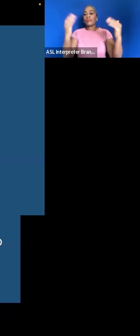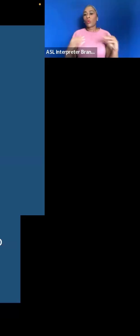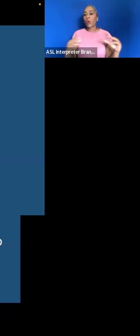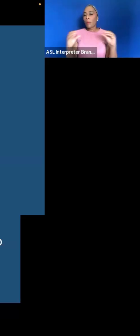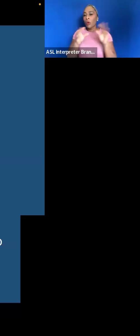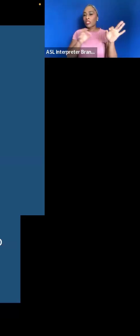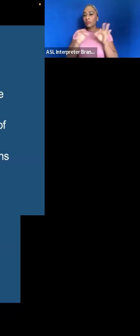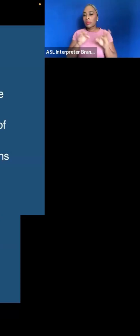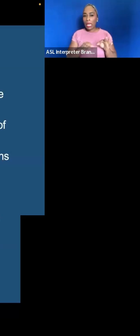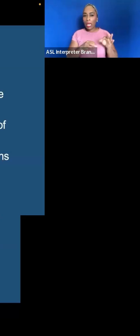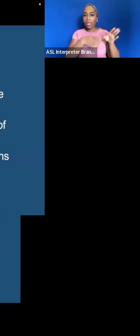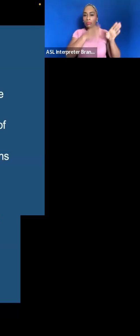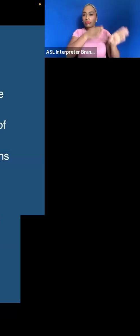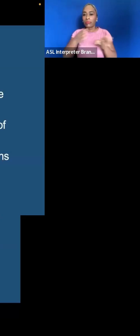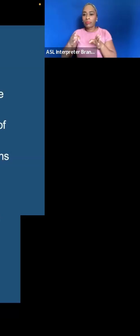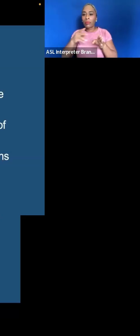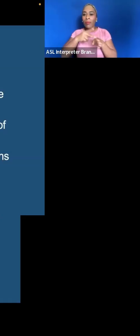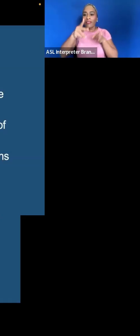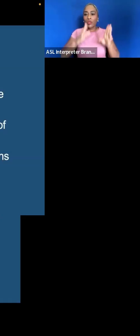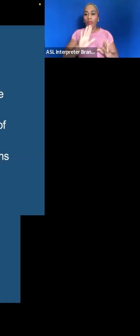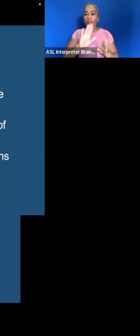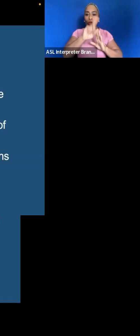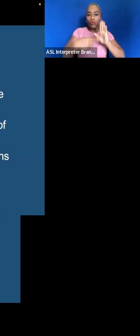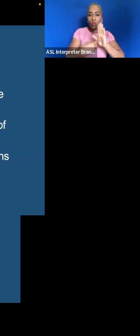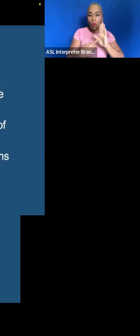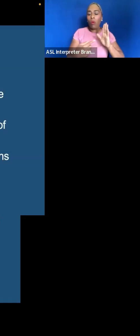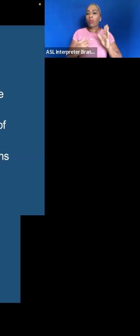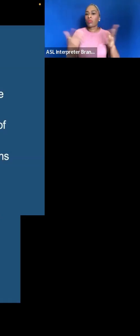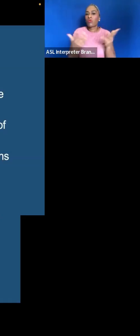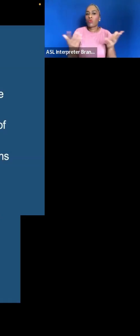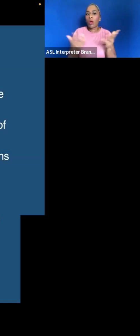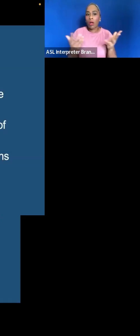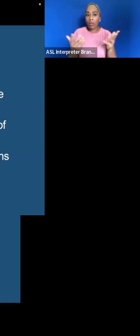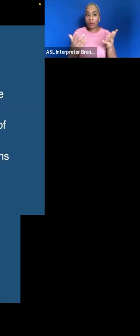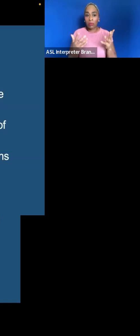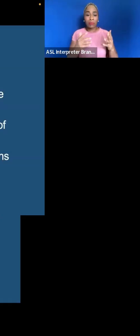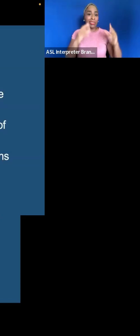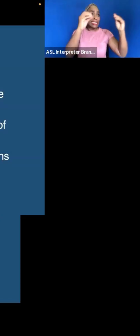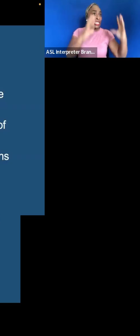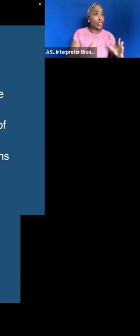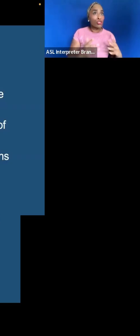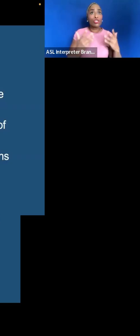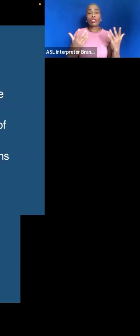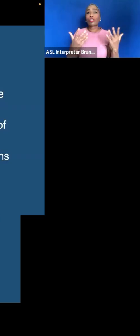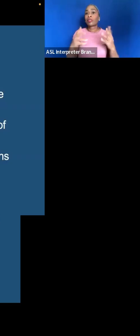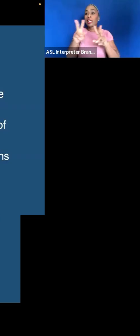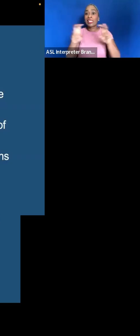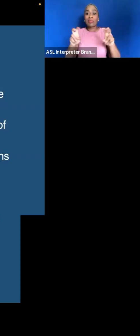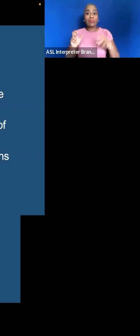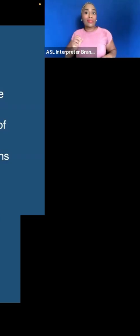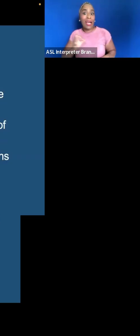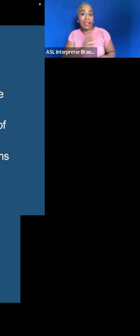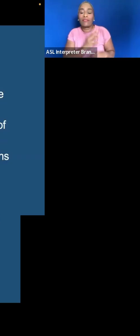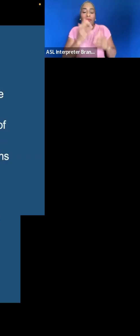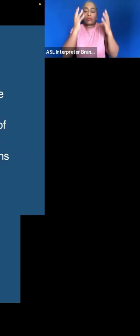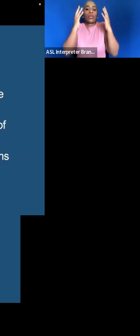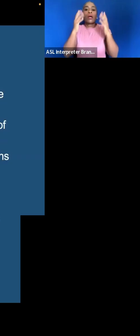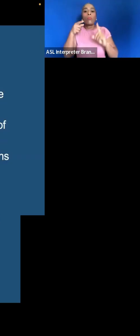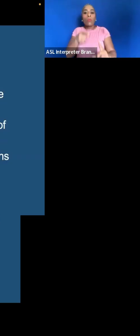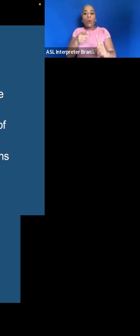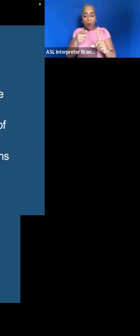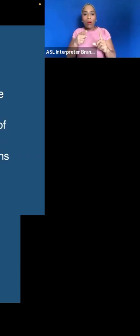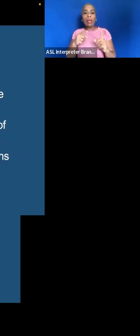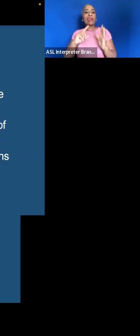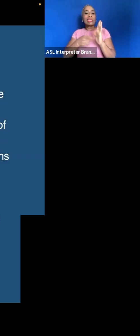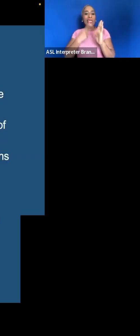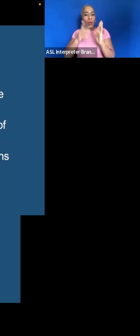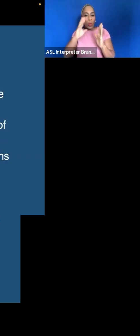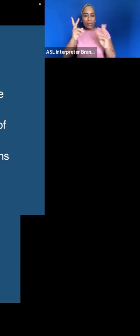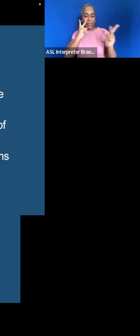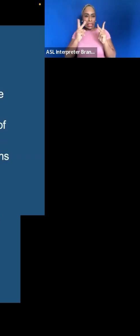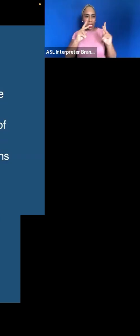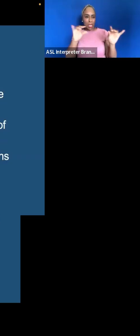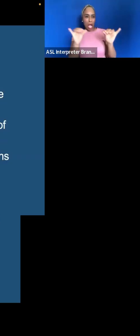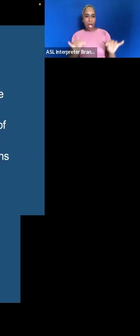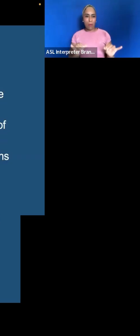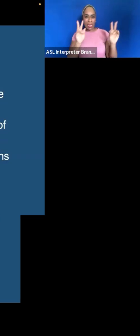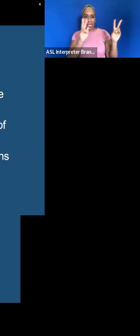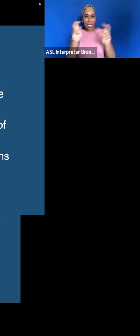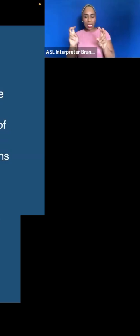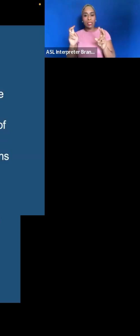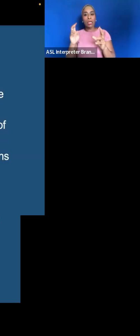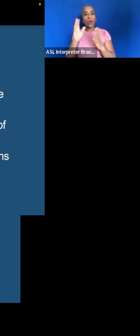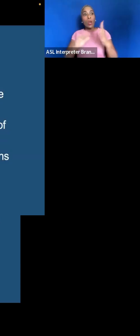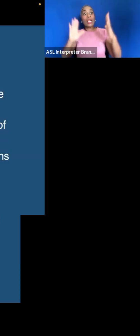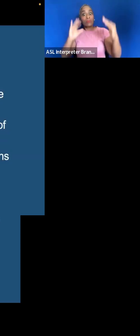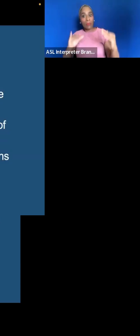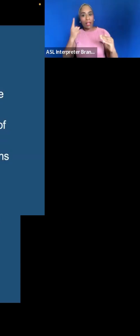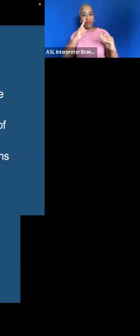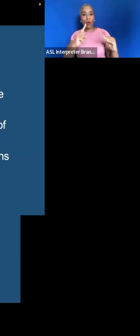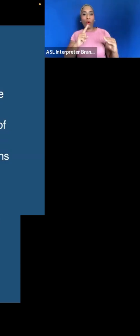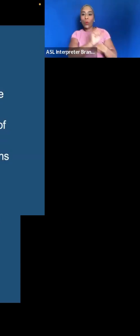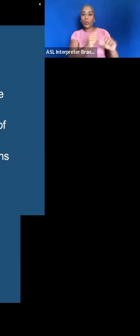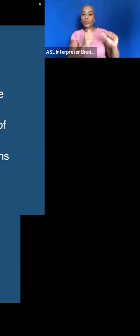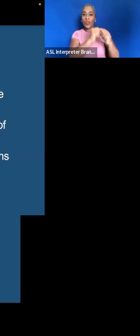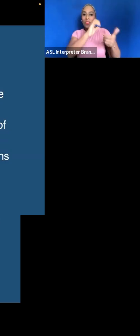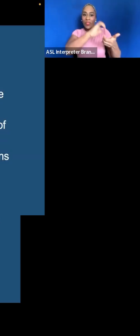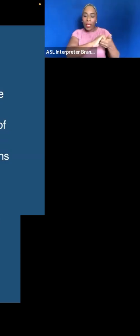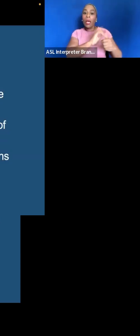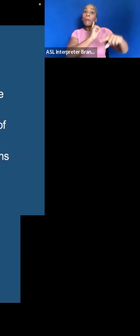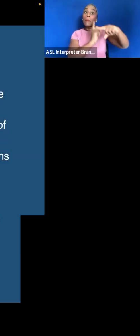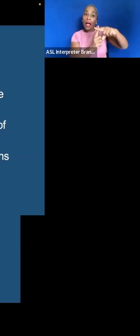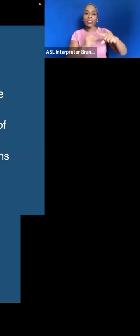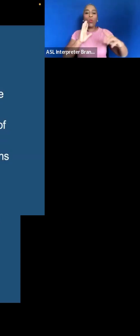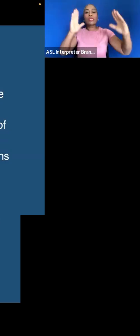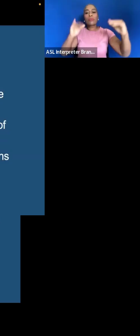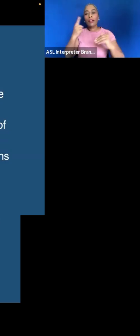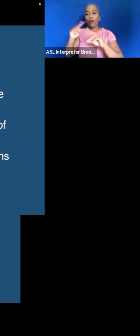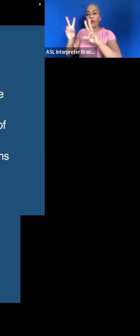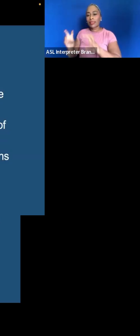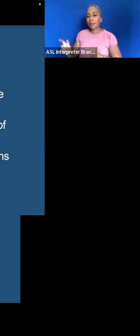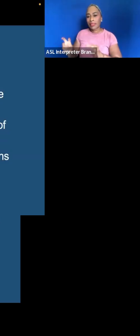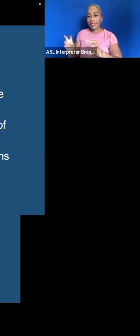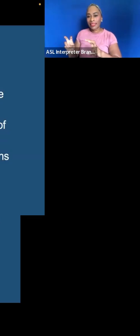And then that's that no matter who you're looking at, whether it's the teacher, the visually impaired, or the assessment personnel, you'll see common themes related to, you know, expectations for collaboration, but also expectations for assessment, but specifically related to TSVIs.